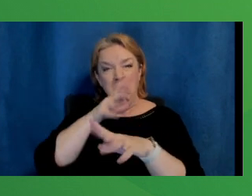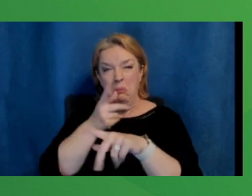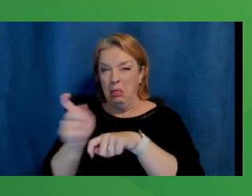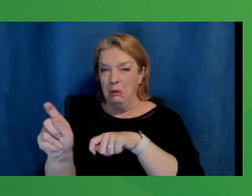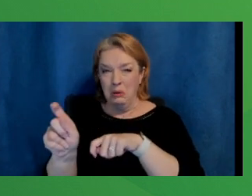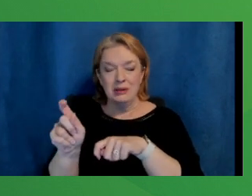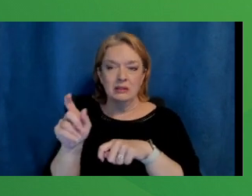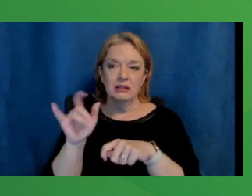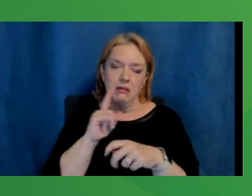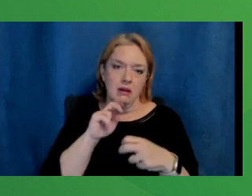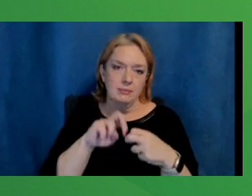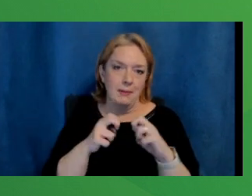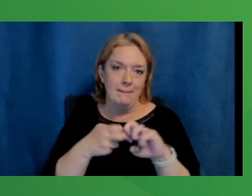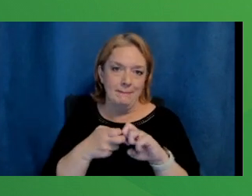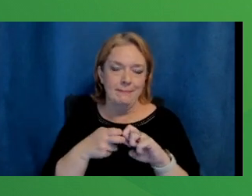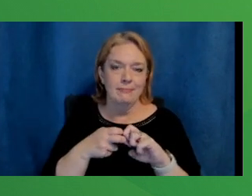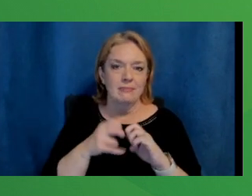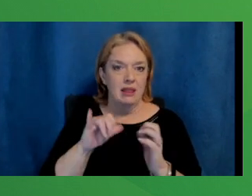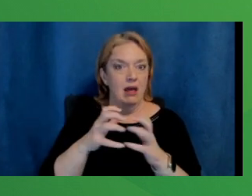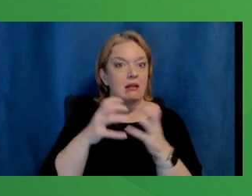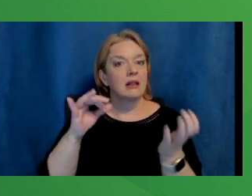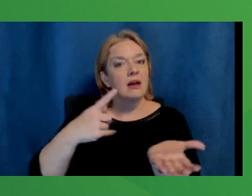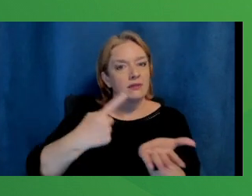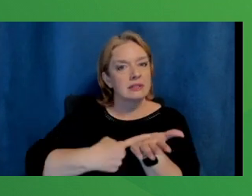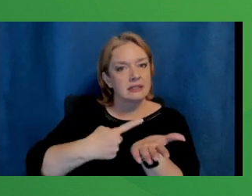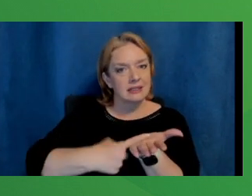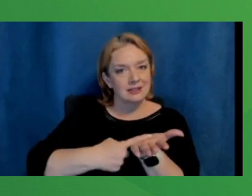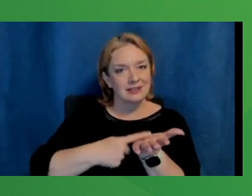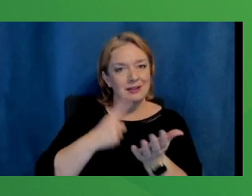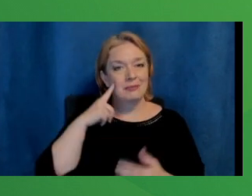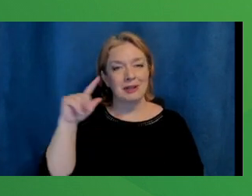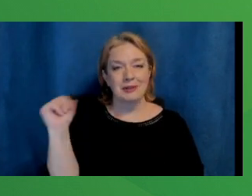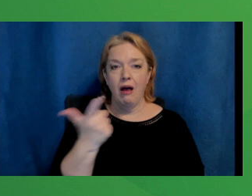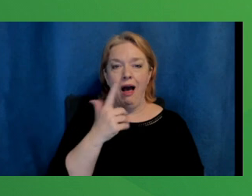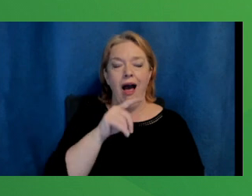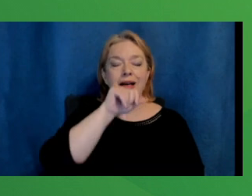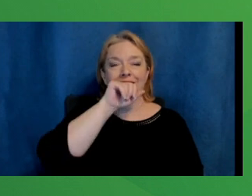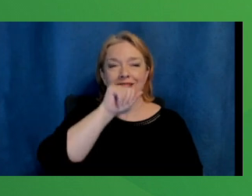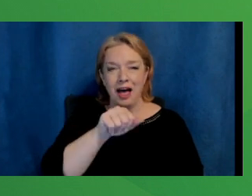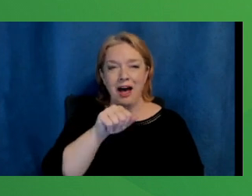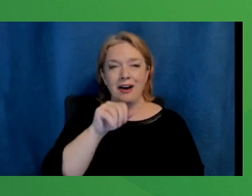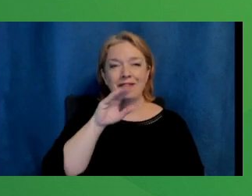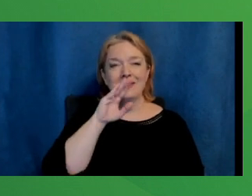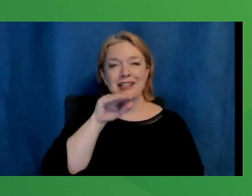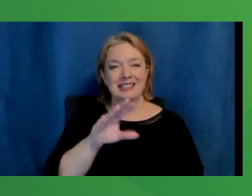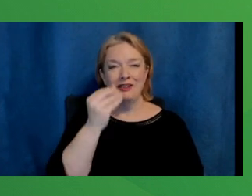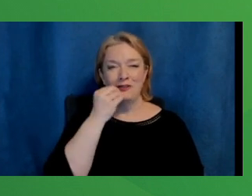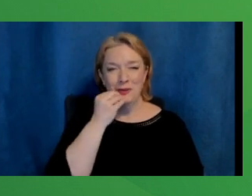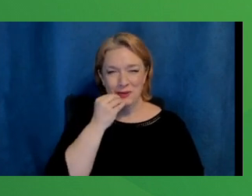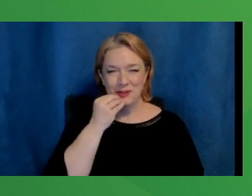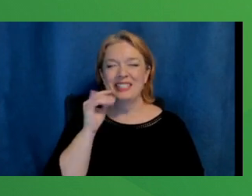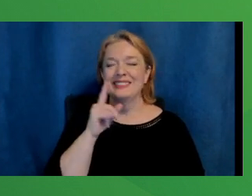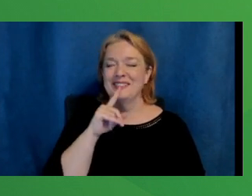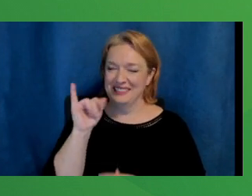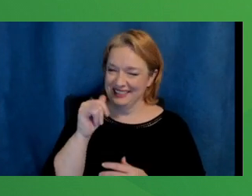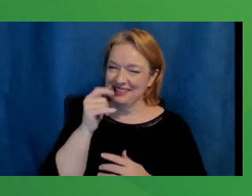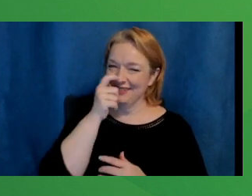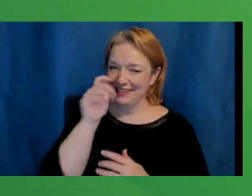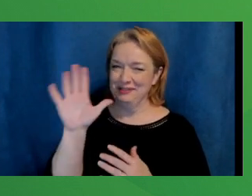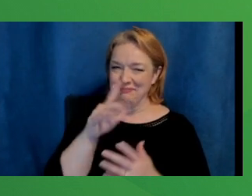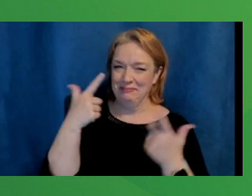a topic a lot in our class because they all love seafood So that was a big topic in our class. For